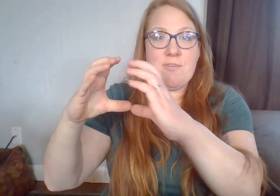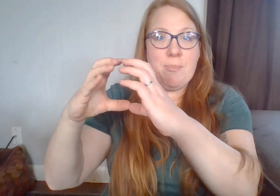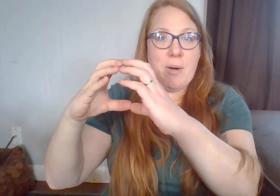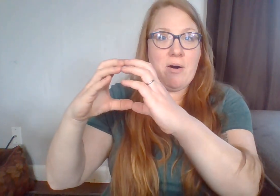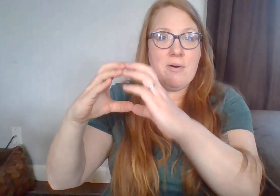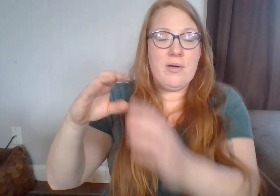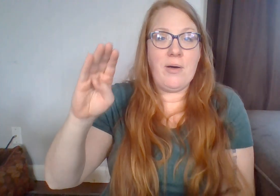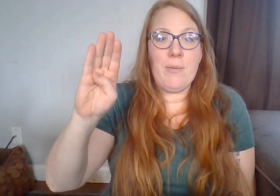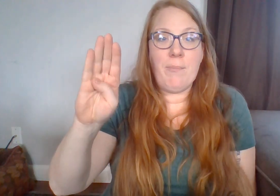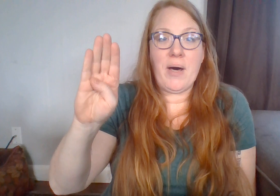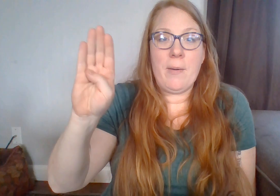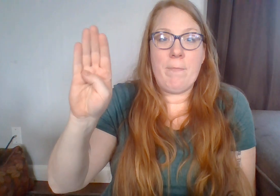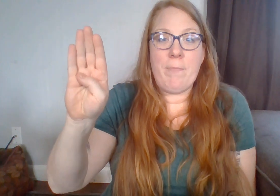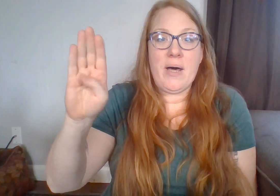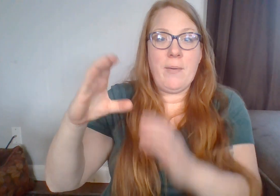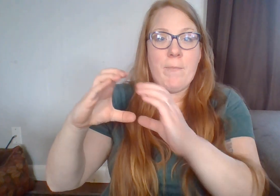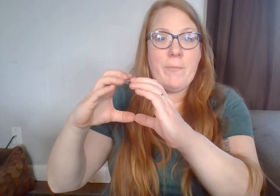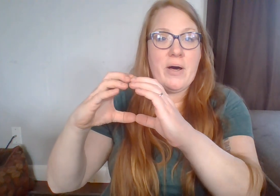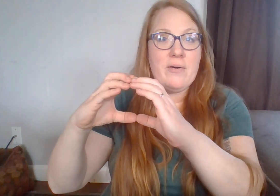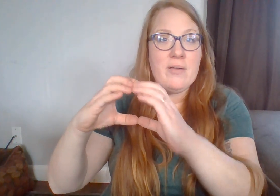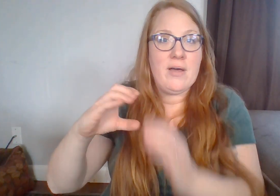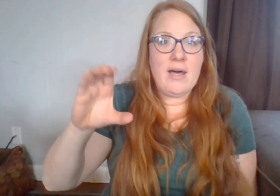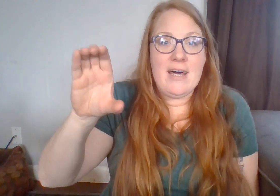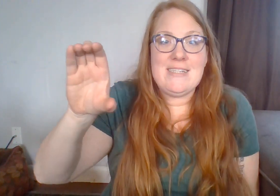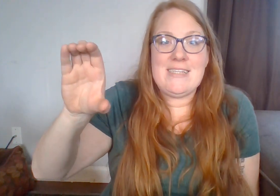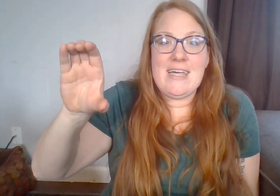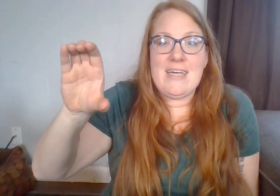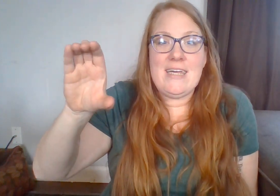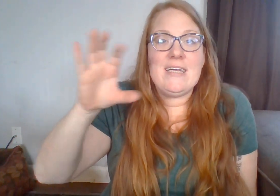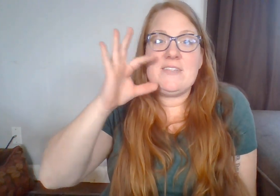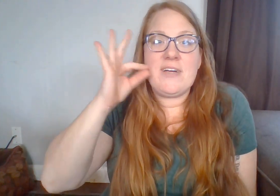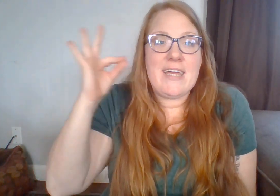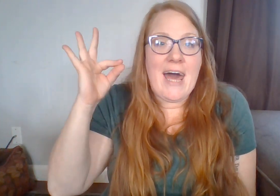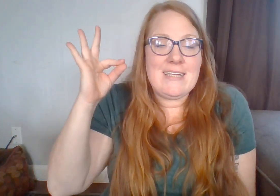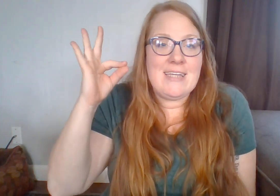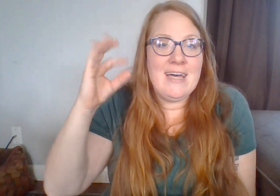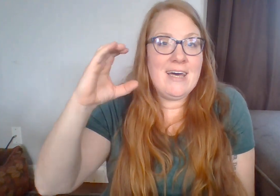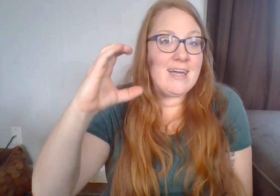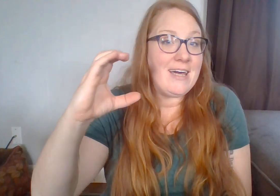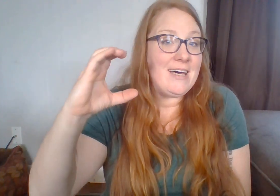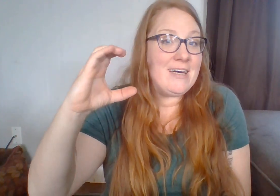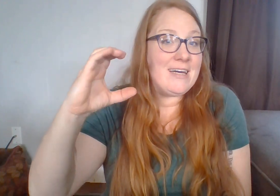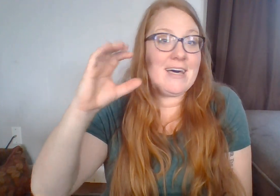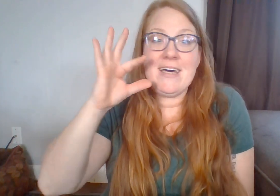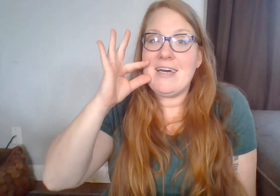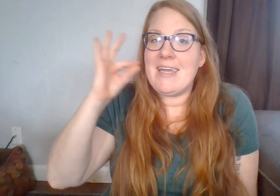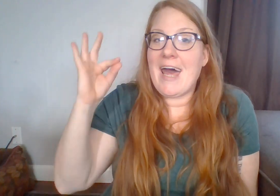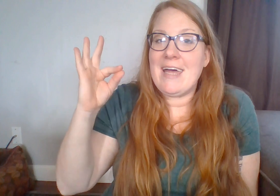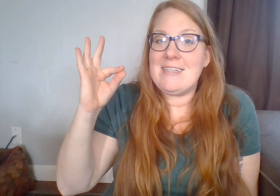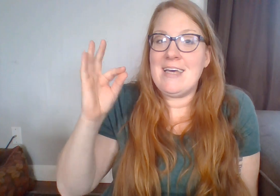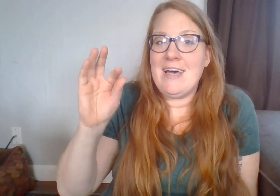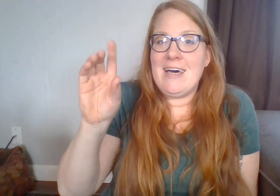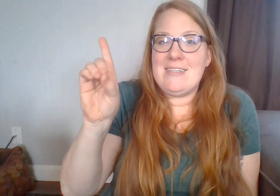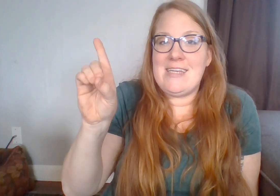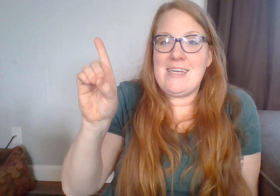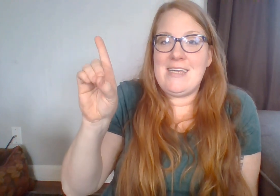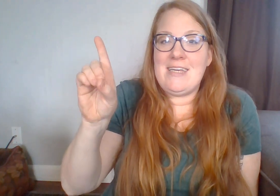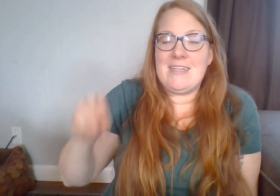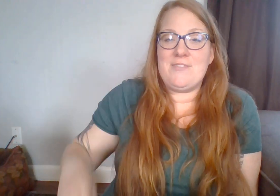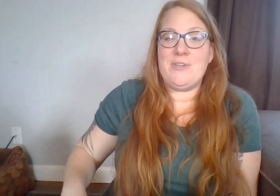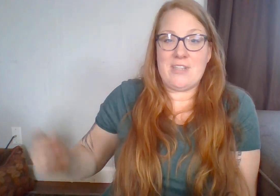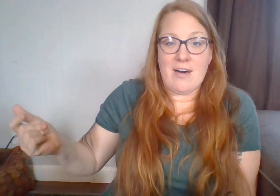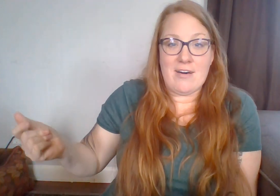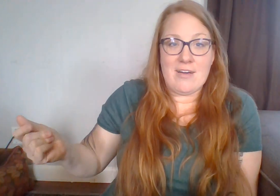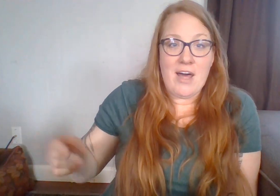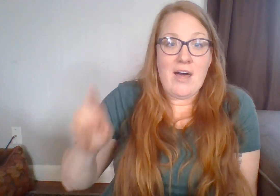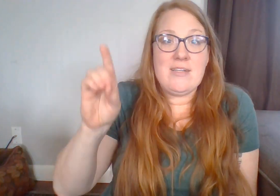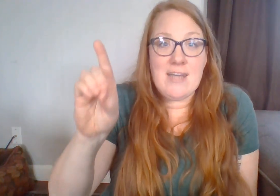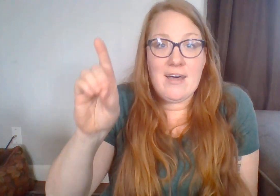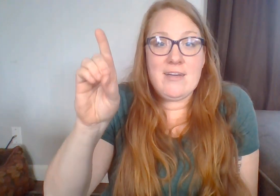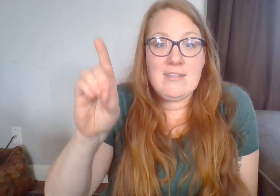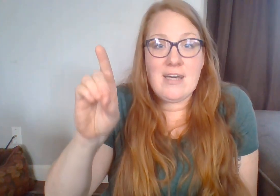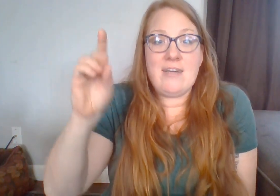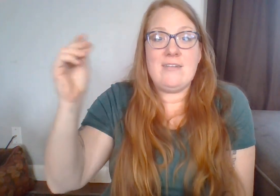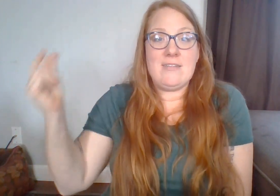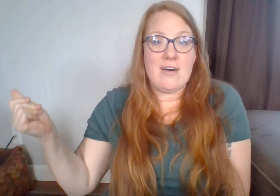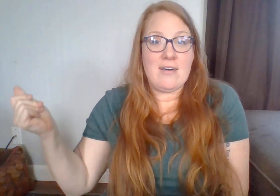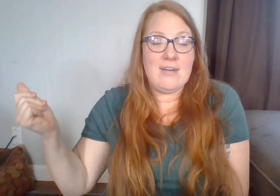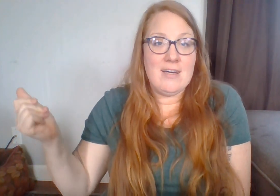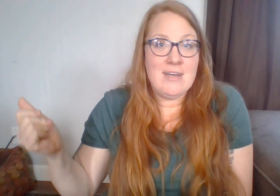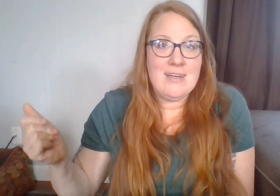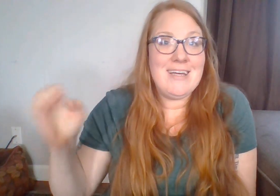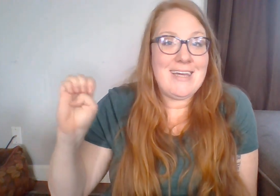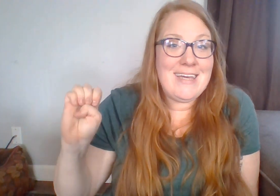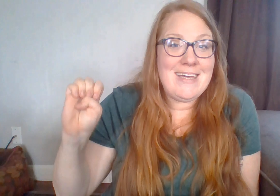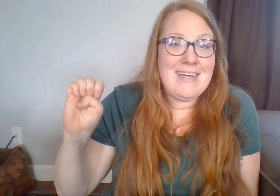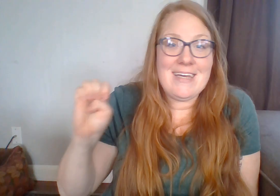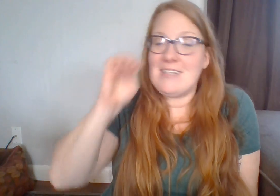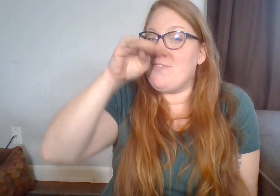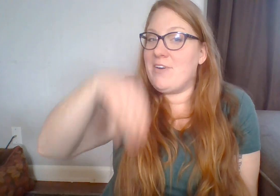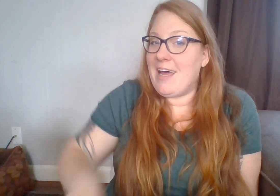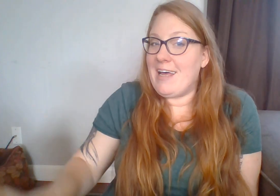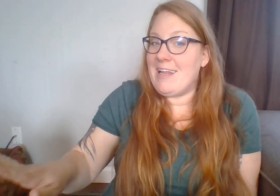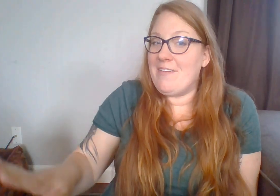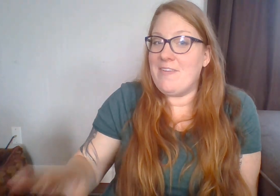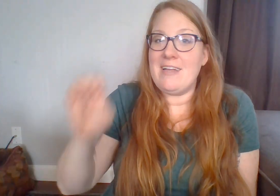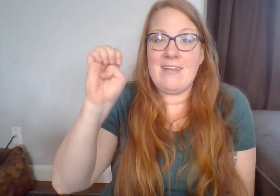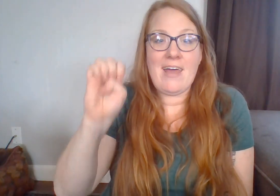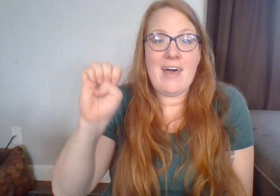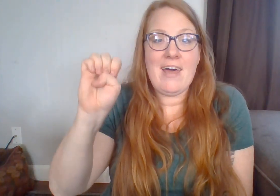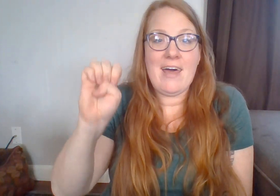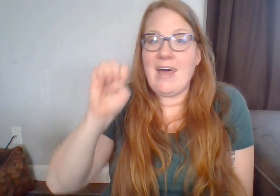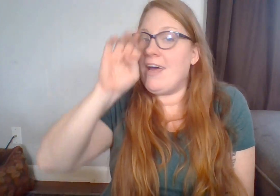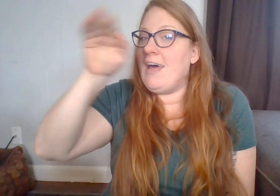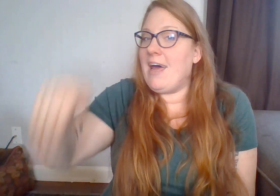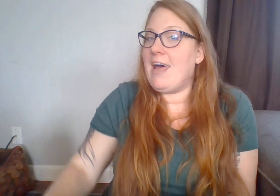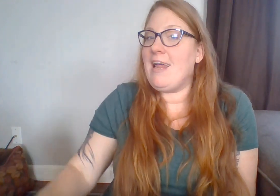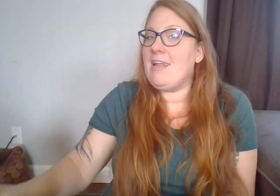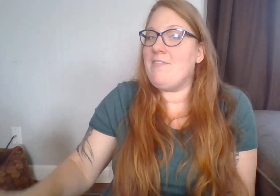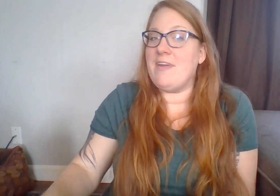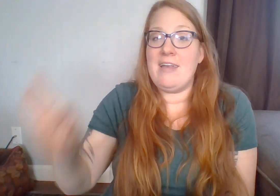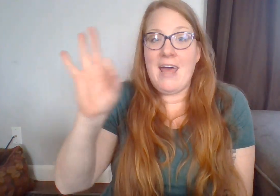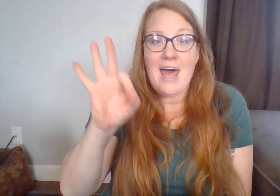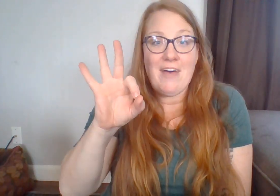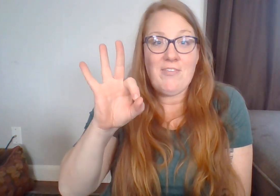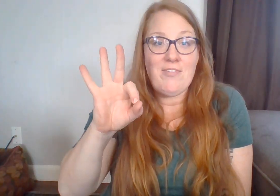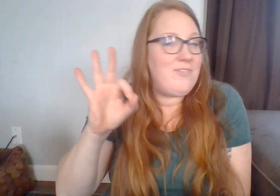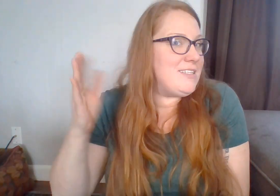for Ball b...b...ball, C is for Cat c...c...cat, D is for Dog, d...d...dog. E is for elephant e...e...elephant, F is